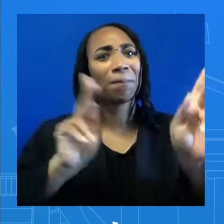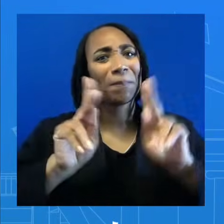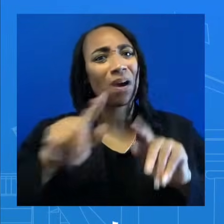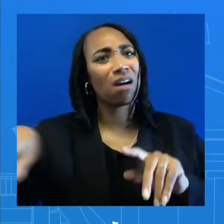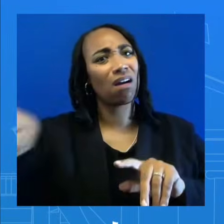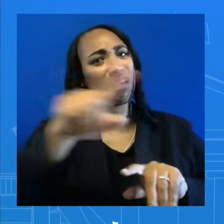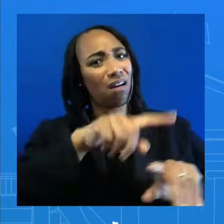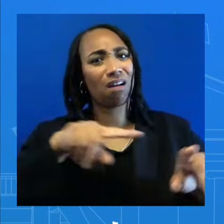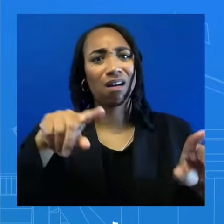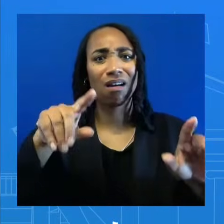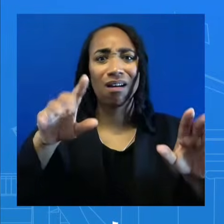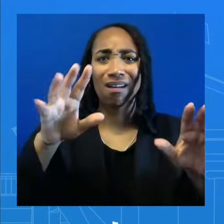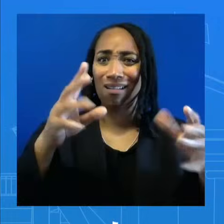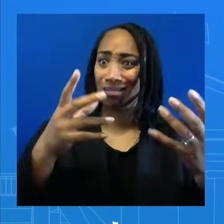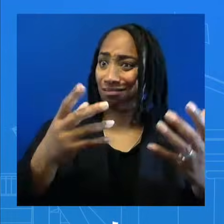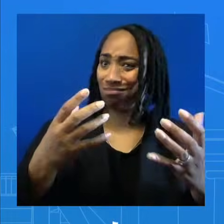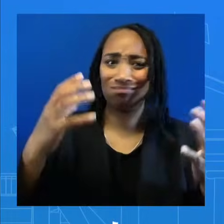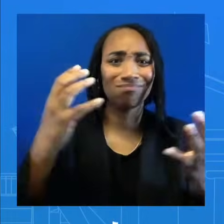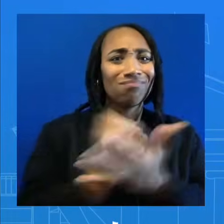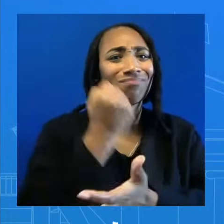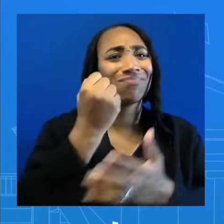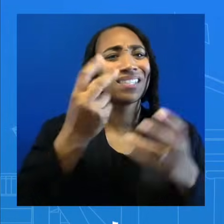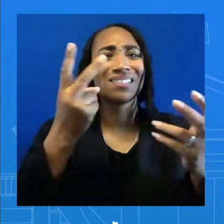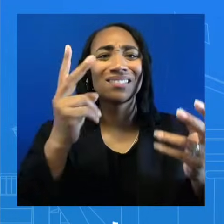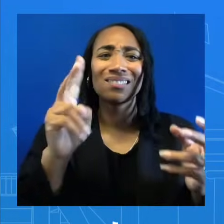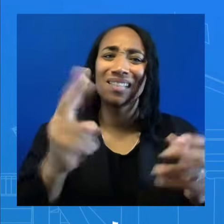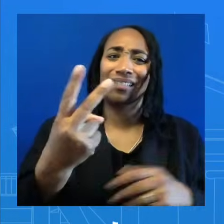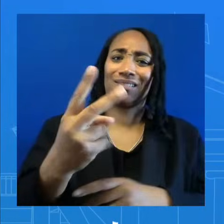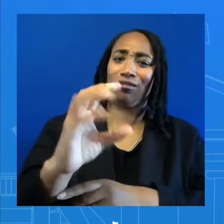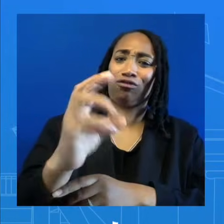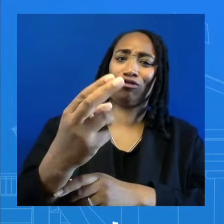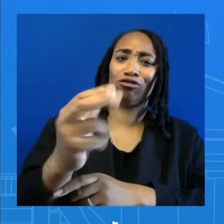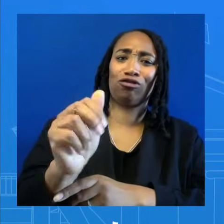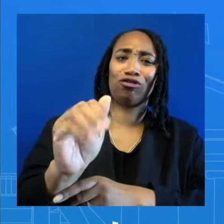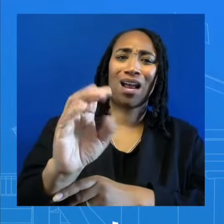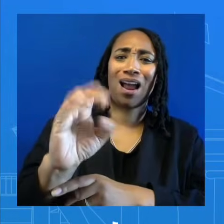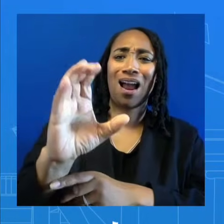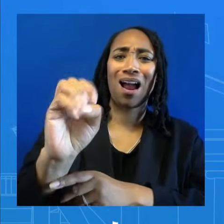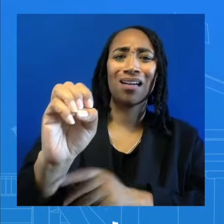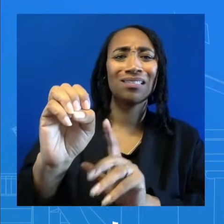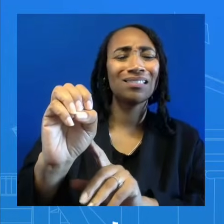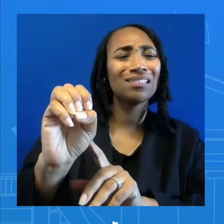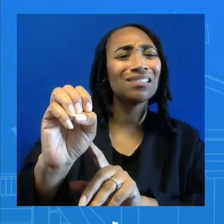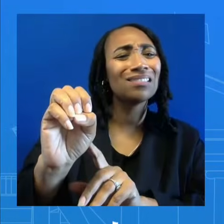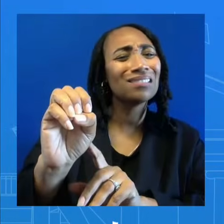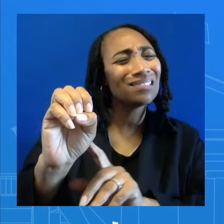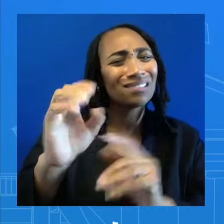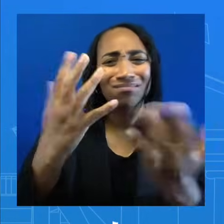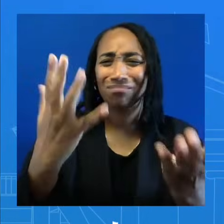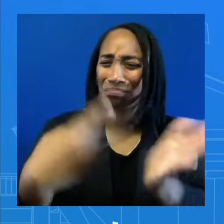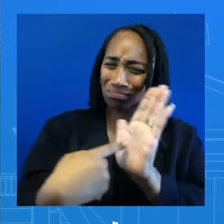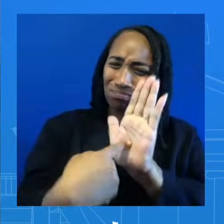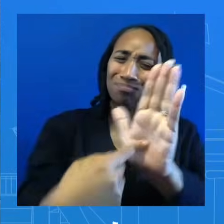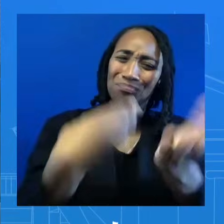proven to -- to be able to take that on. The Press: Absolutely. Ms. Jean-Pierre: Yeah. The Press: Some of the names that have been floated